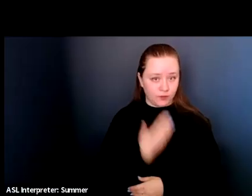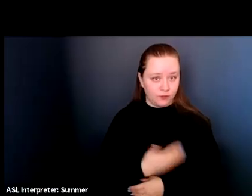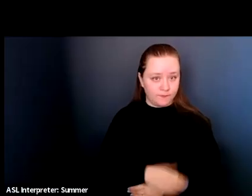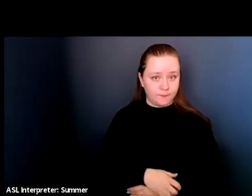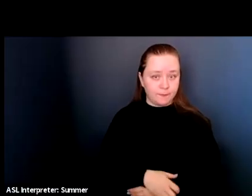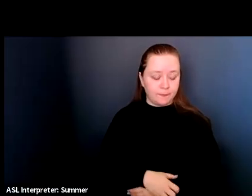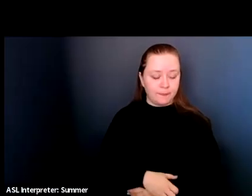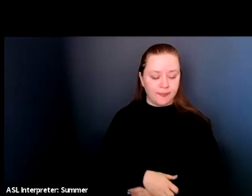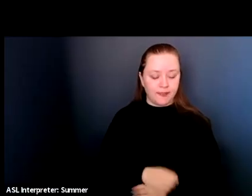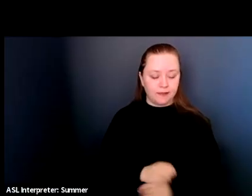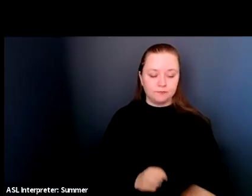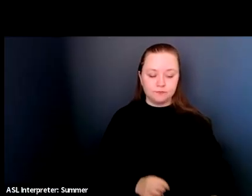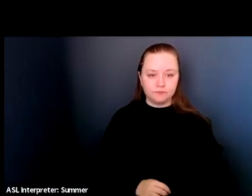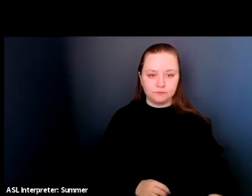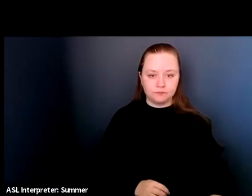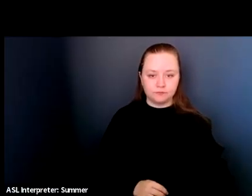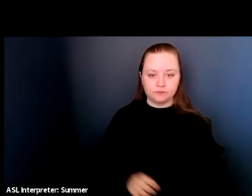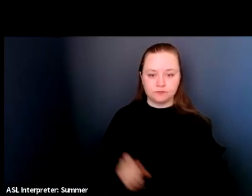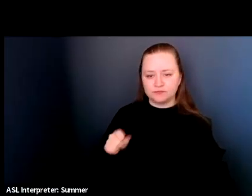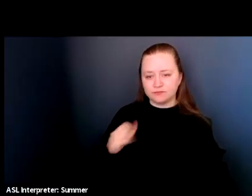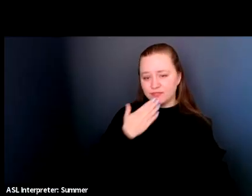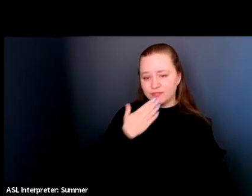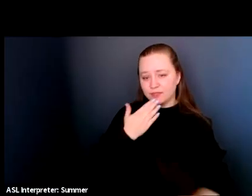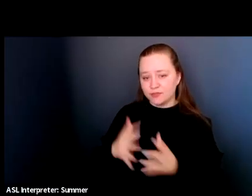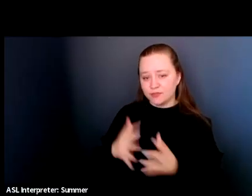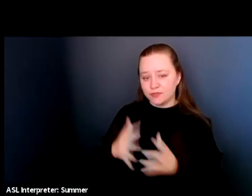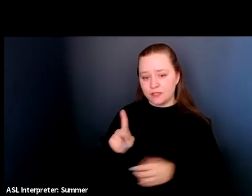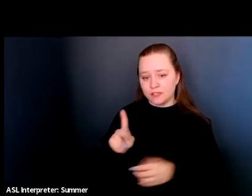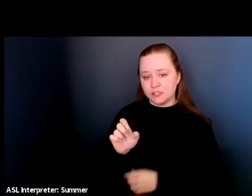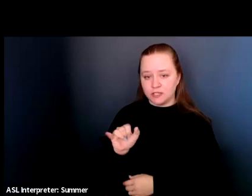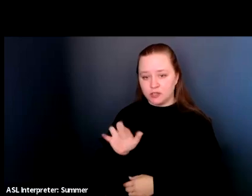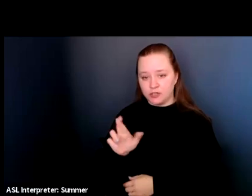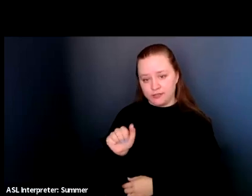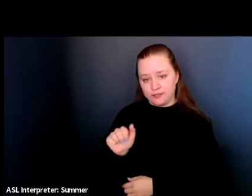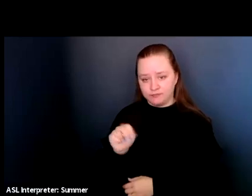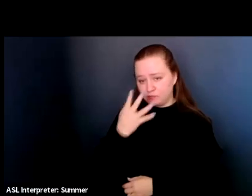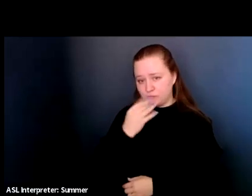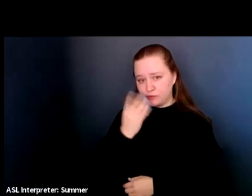Yes. Thank you so much, Kieran. That was a beautiful answer.